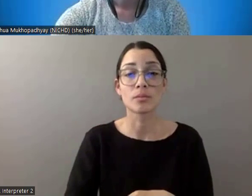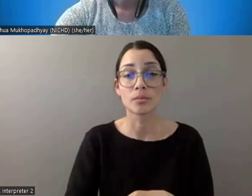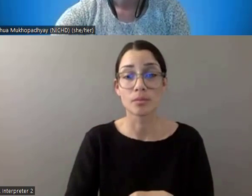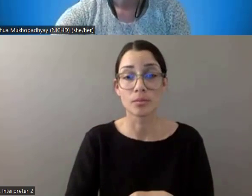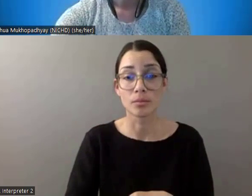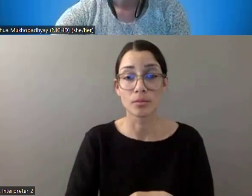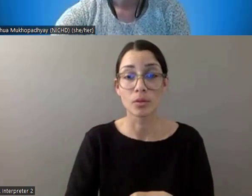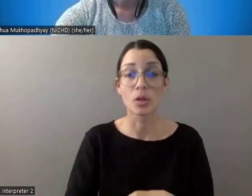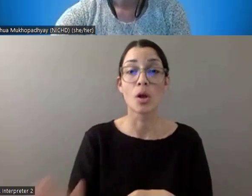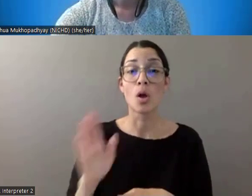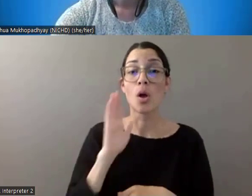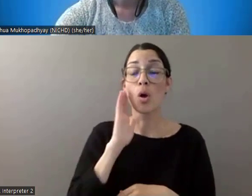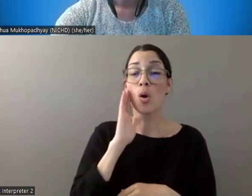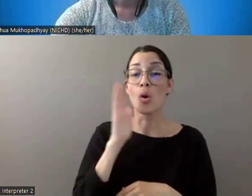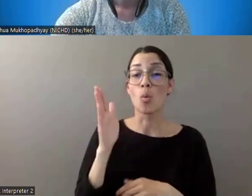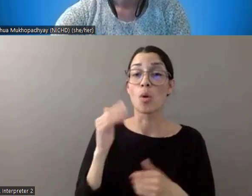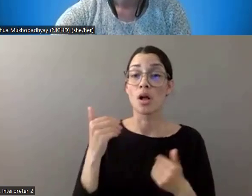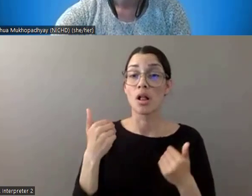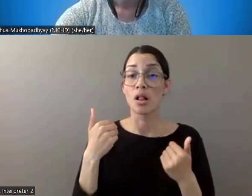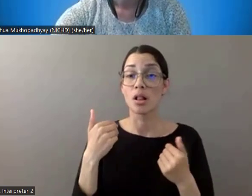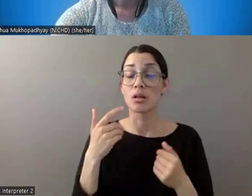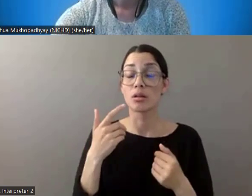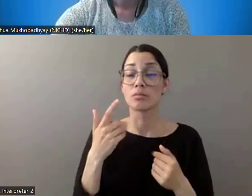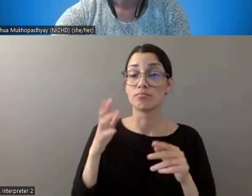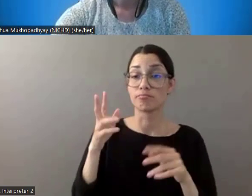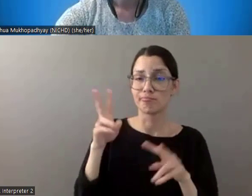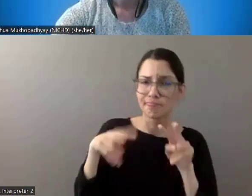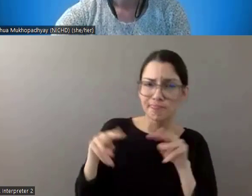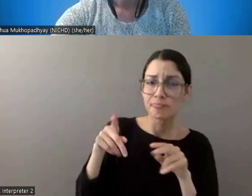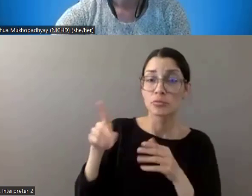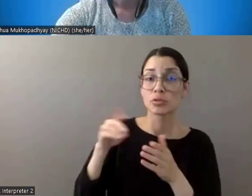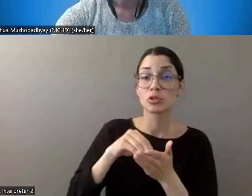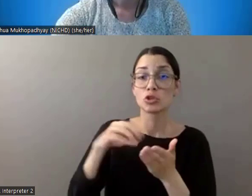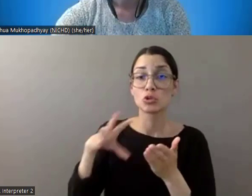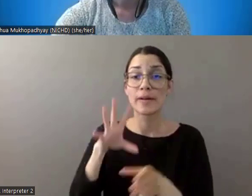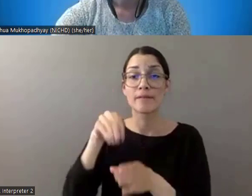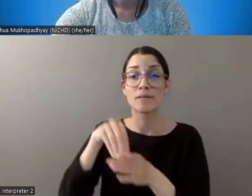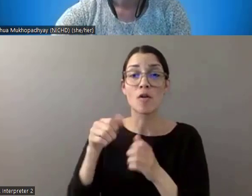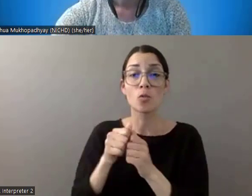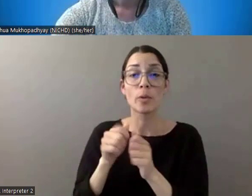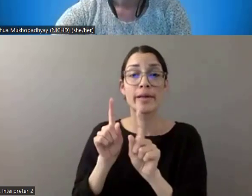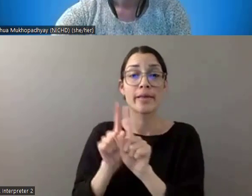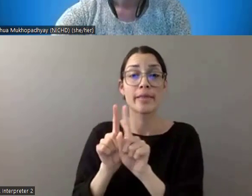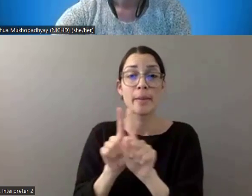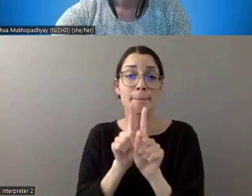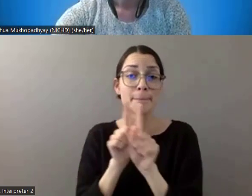Will this stimulate the interest of students, so that they will consider a career